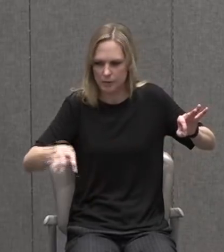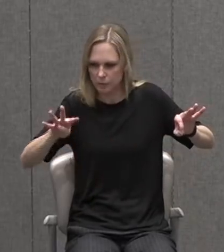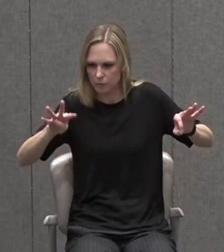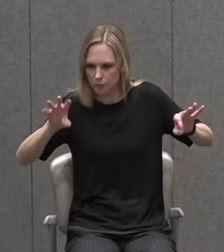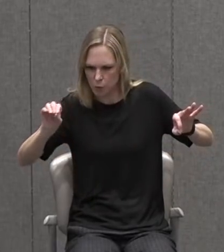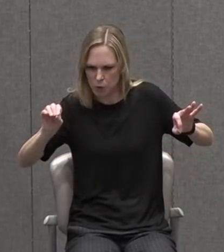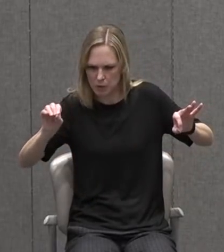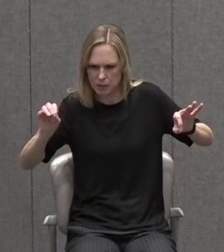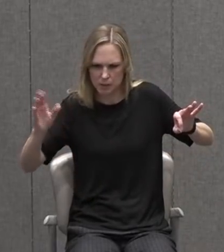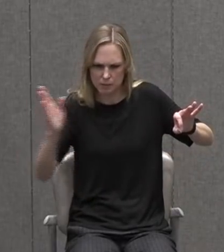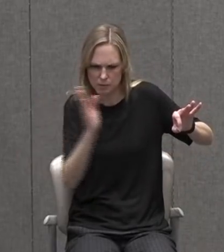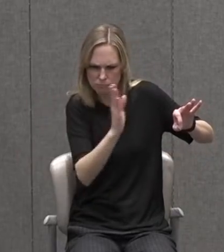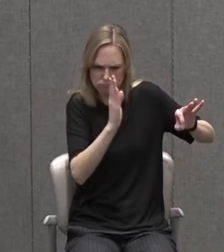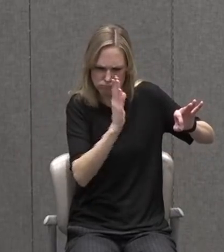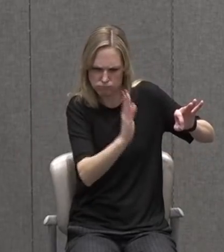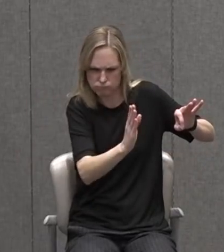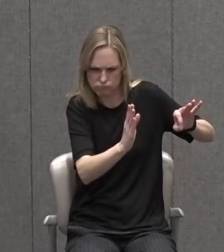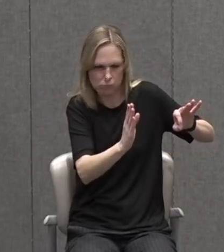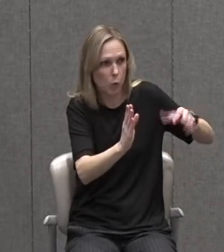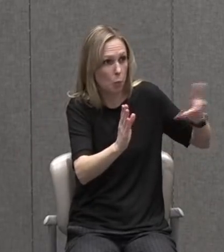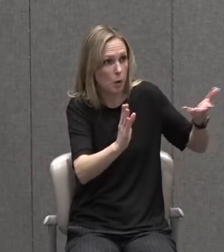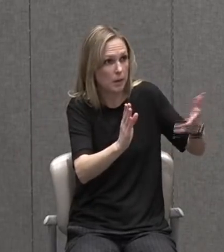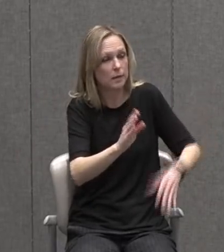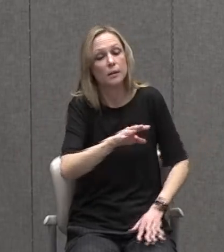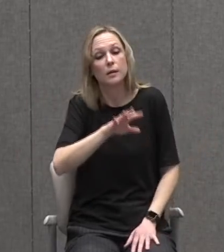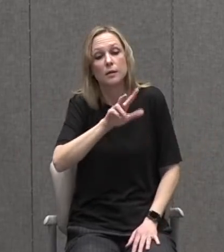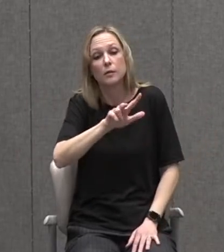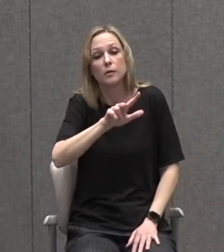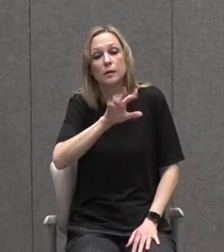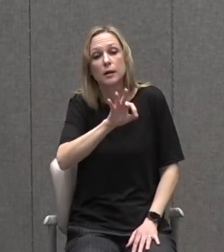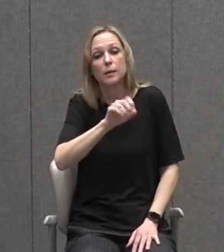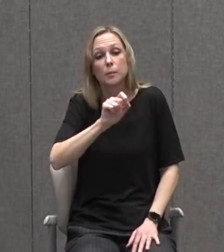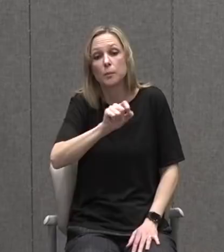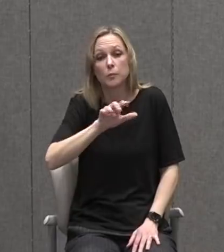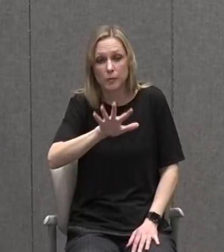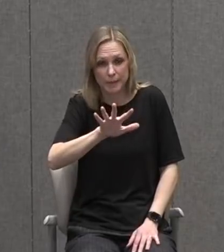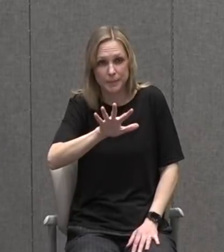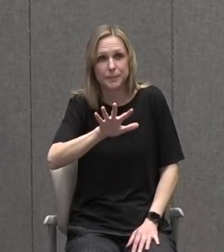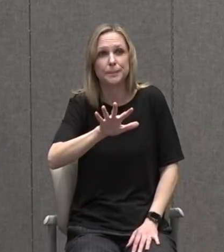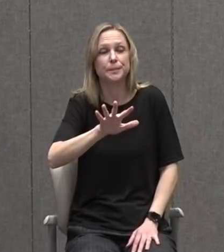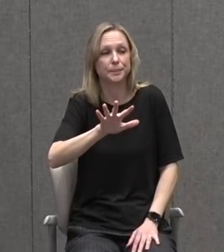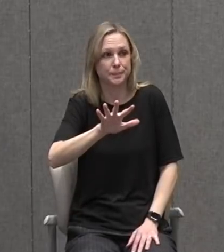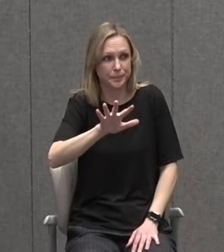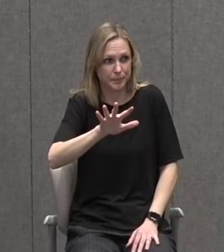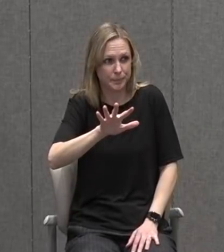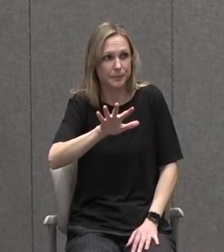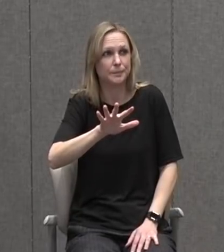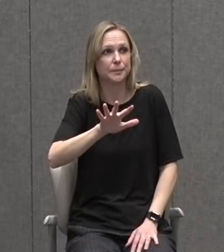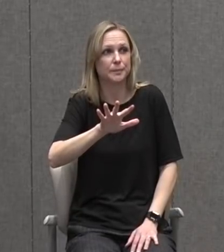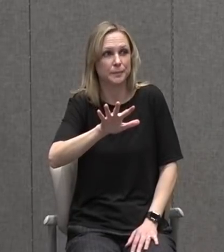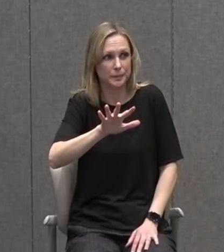that number would be 39 and five tenths, right? You know, cuz five tenths is like half